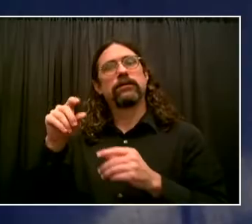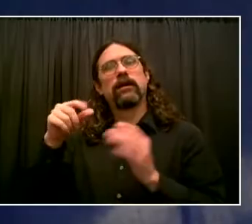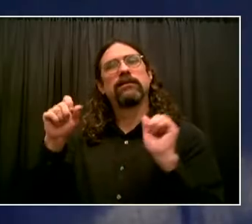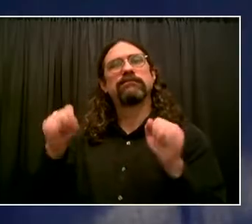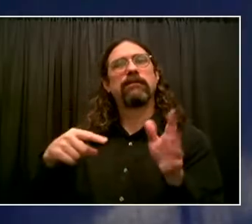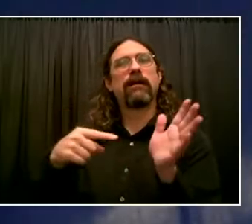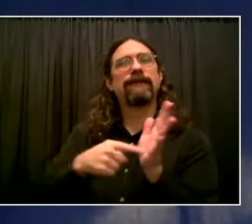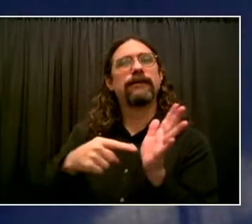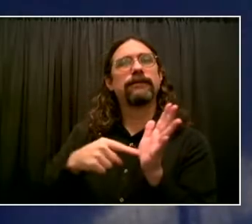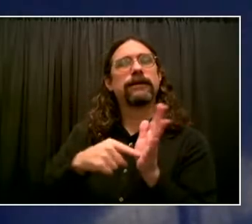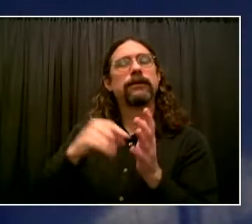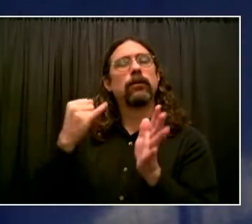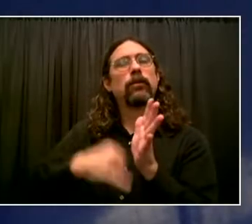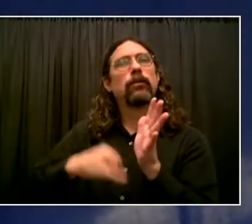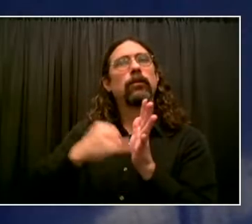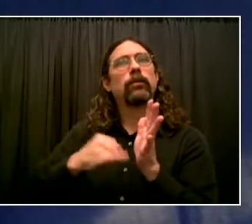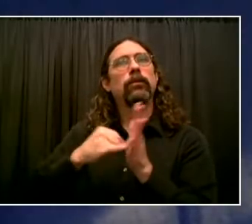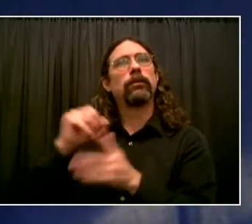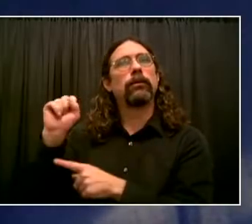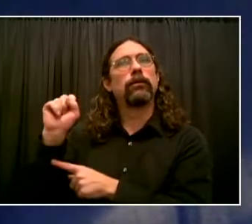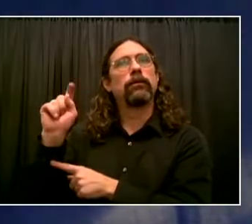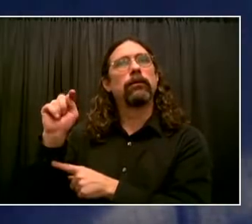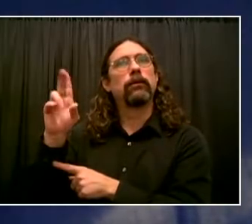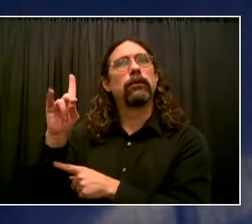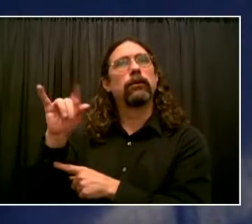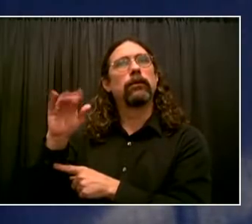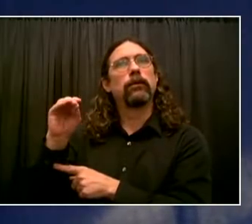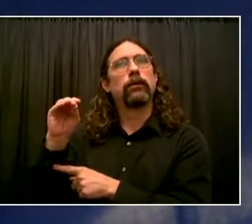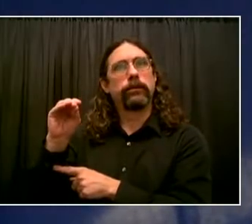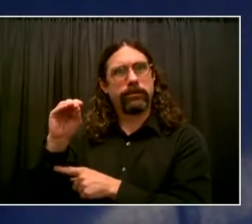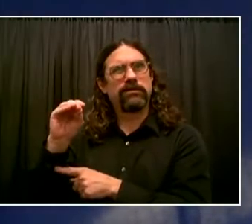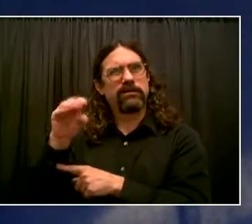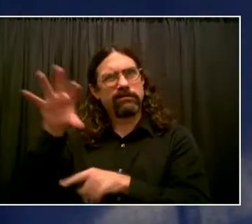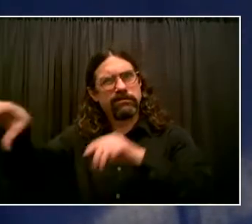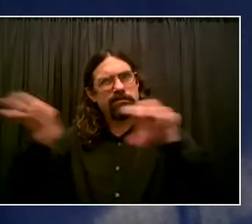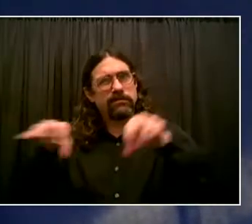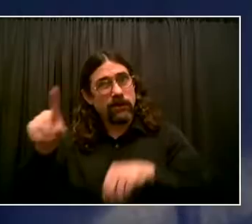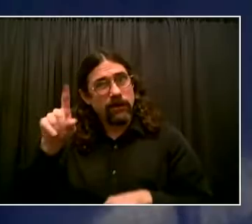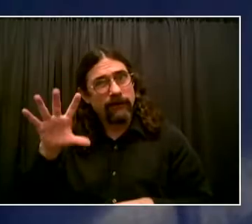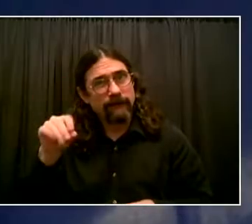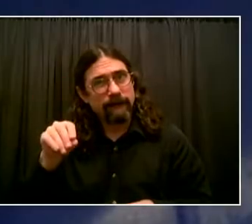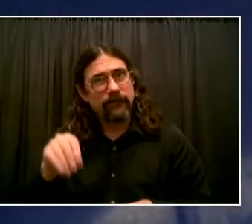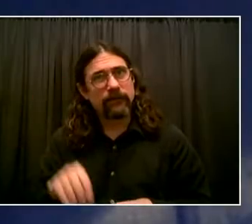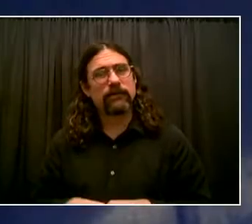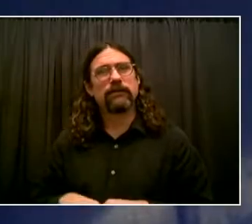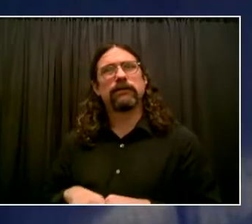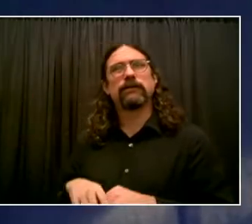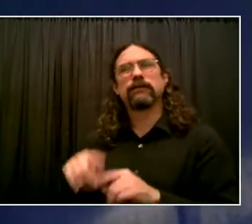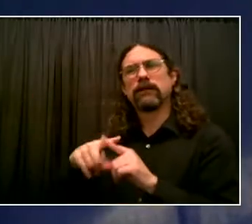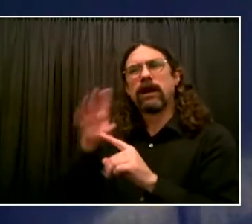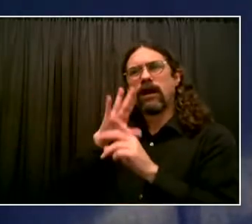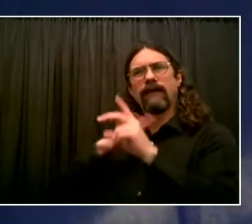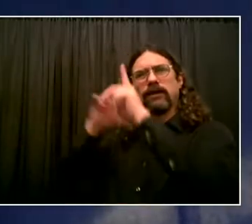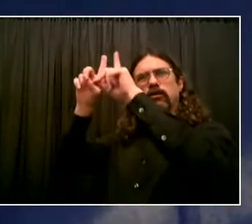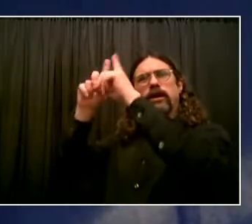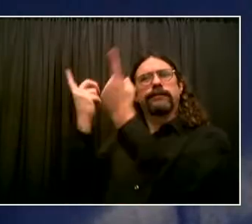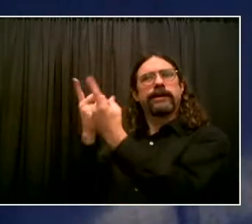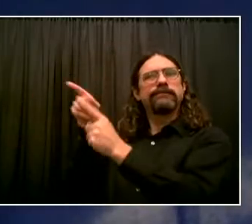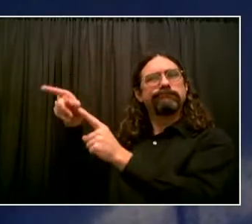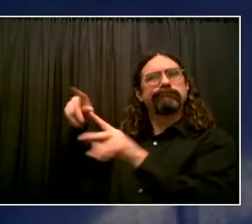MODERNIZATION AND INNOVATION TO PRESERVE WHAT MAKES THE QUAIR FUN. A NEW DISTRICT